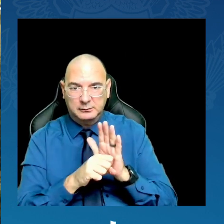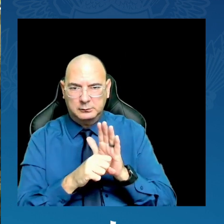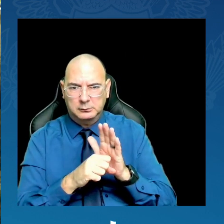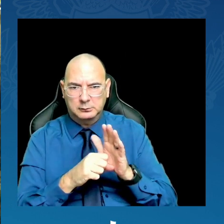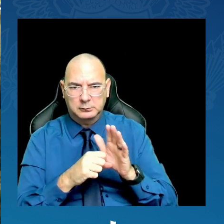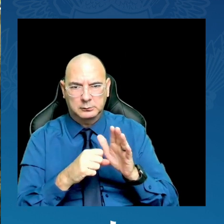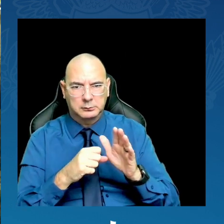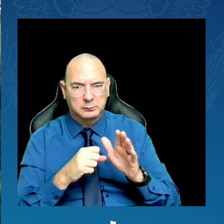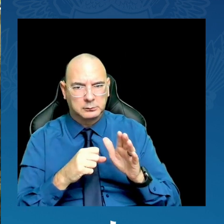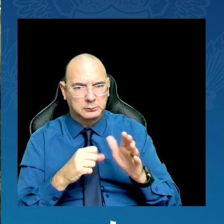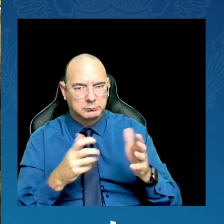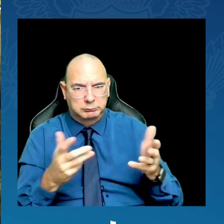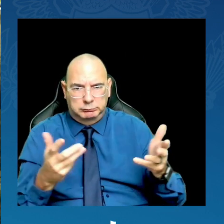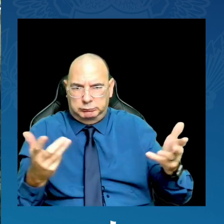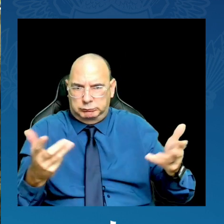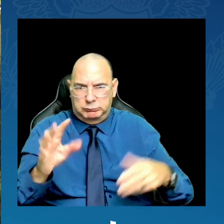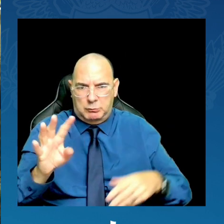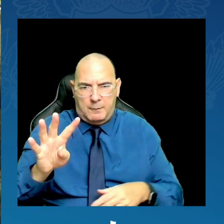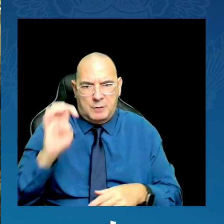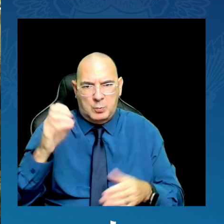So it has a big economic impact as well.